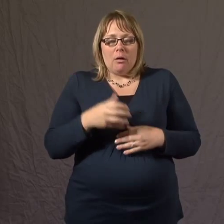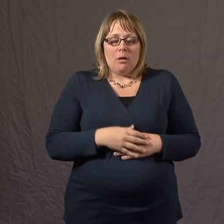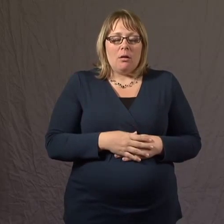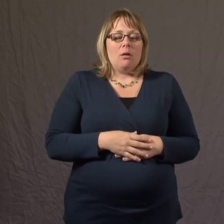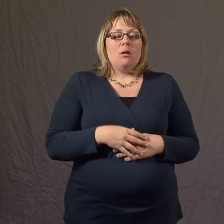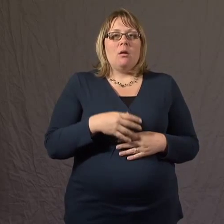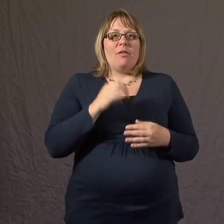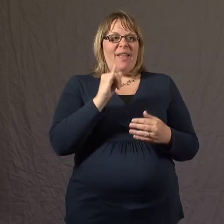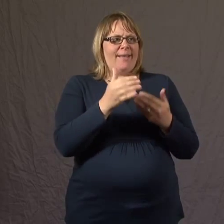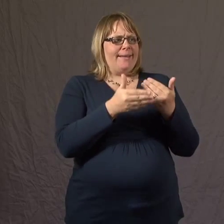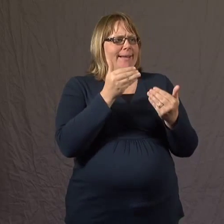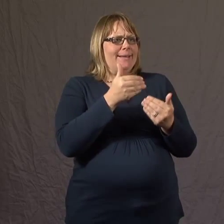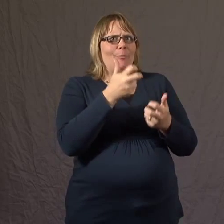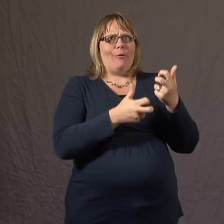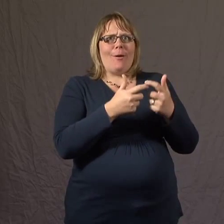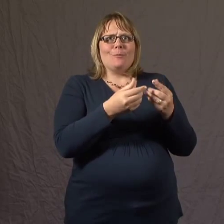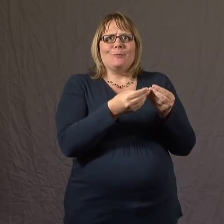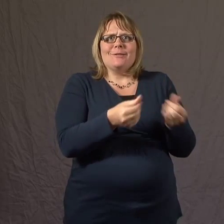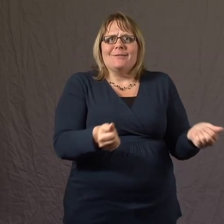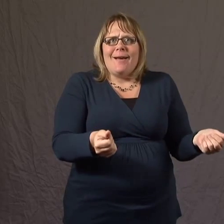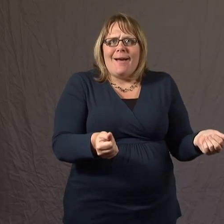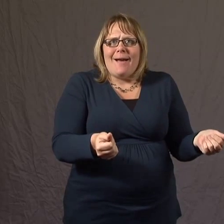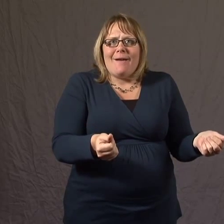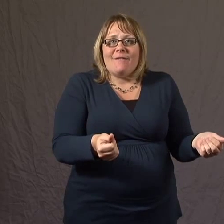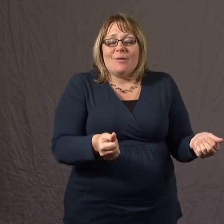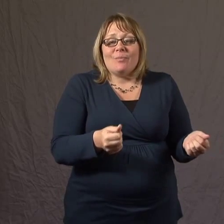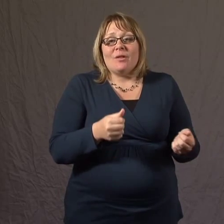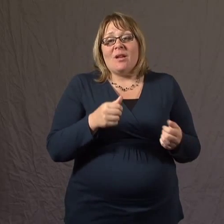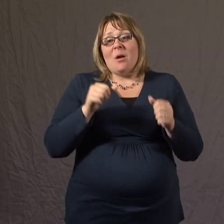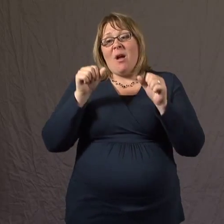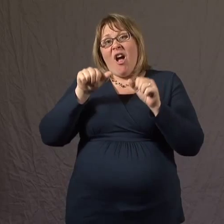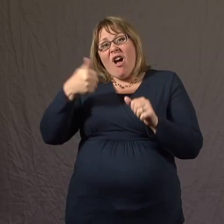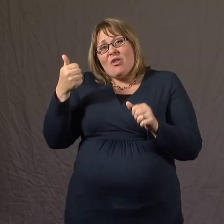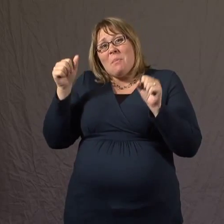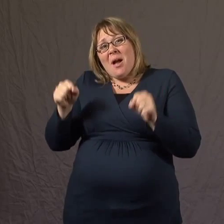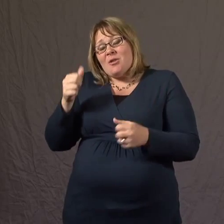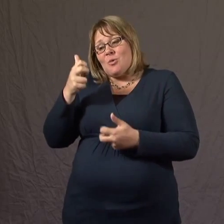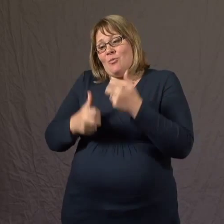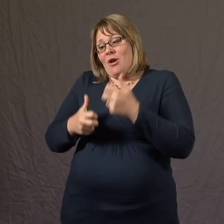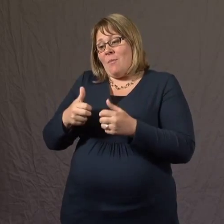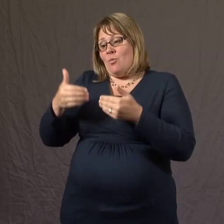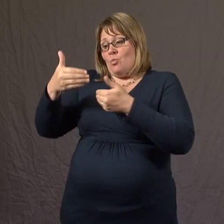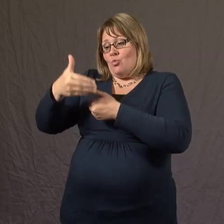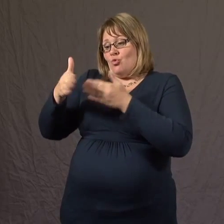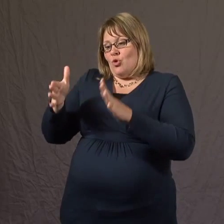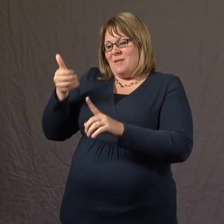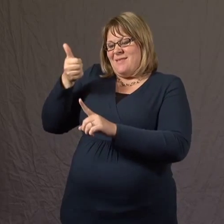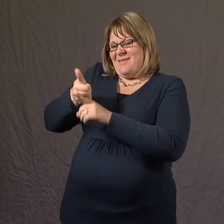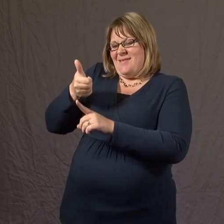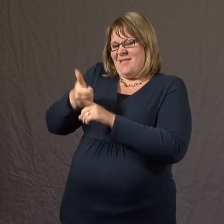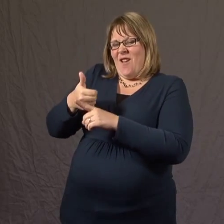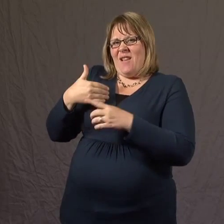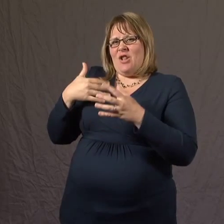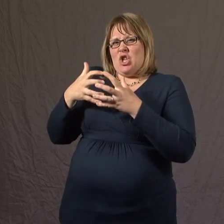transmitted effectively. That’s an easy problem to solve.